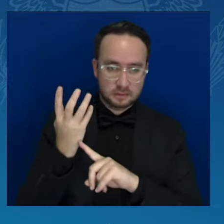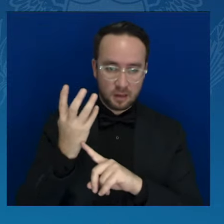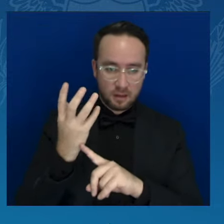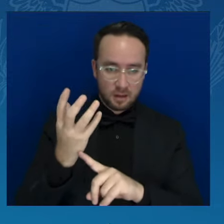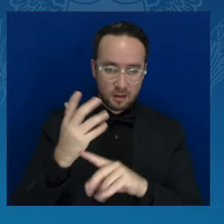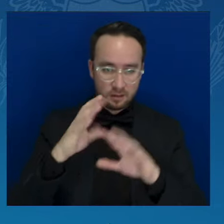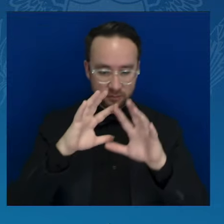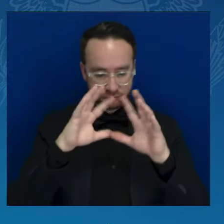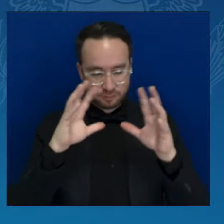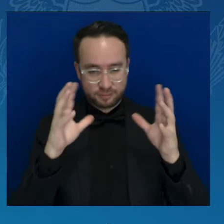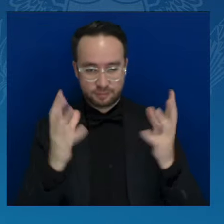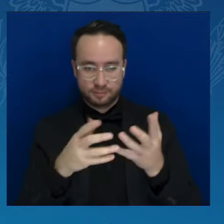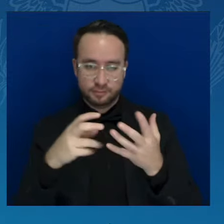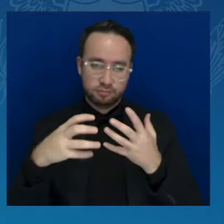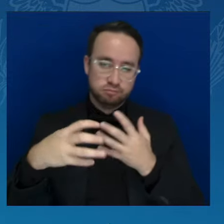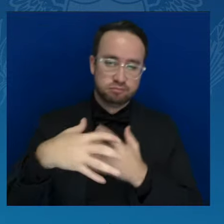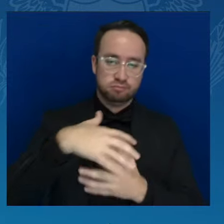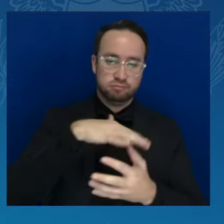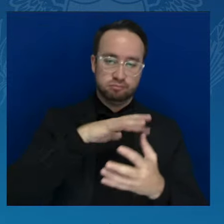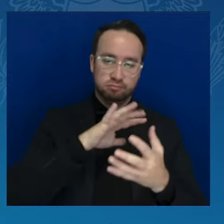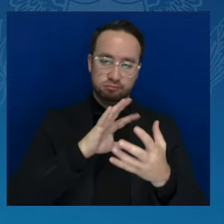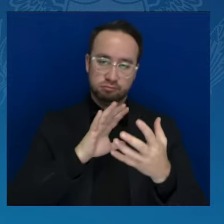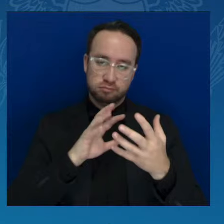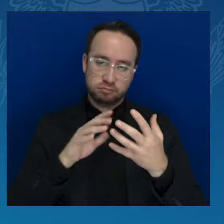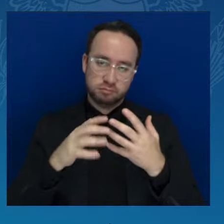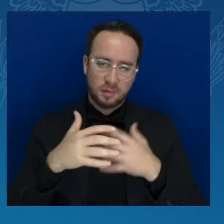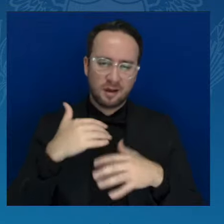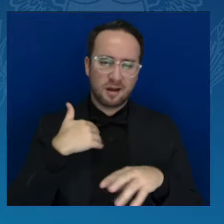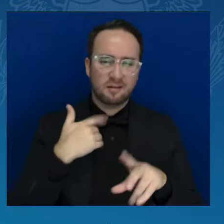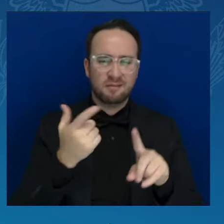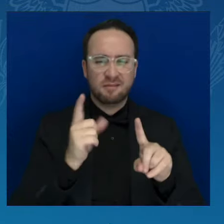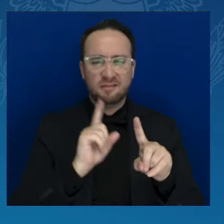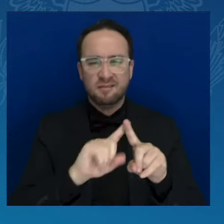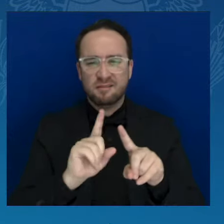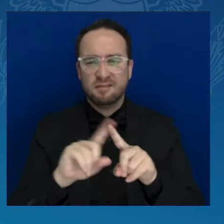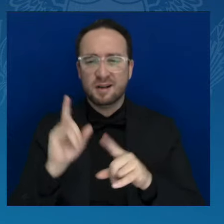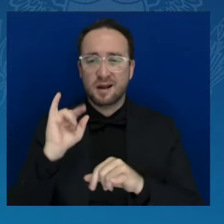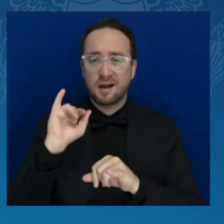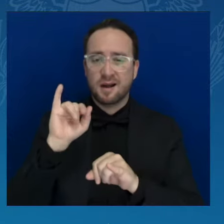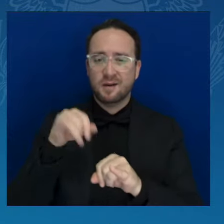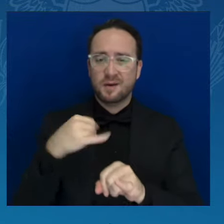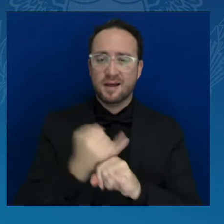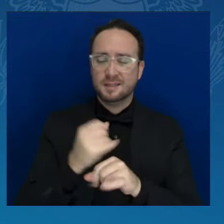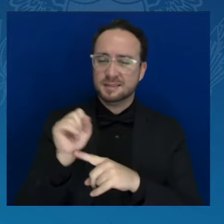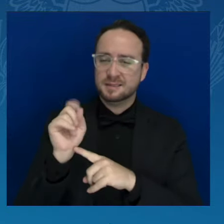Administrator Nelson visited India recently and as was mentioned previously,